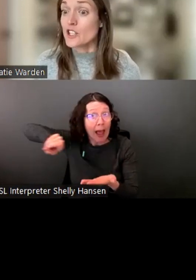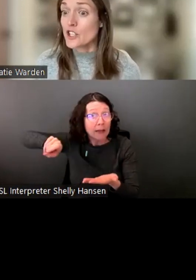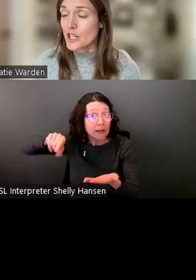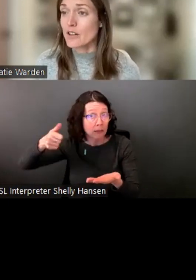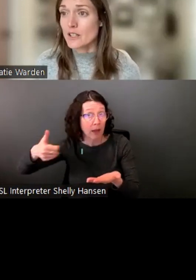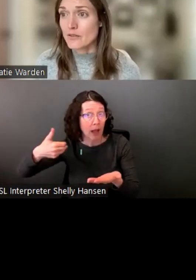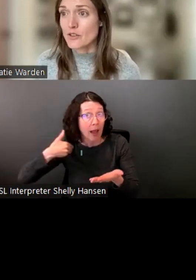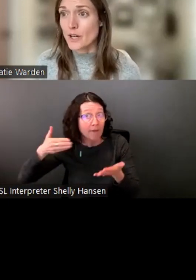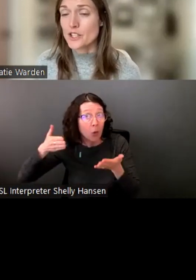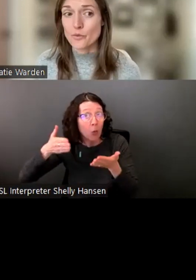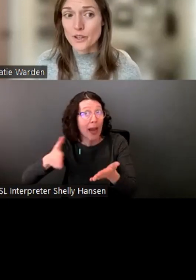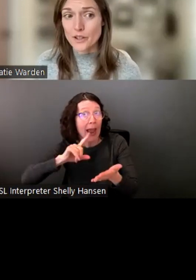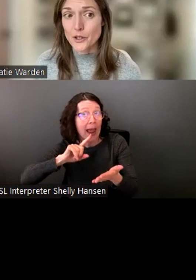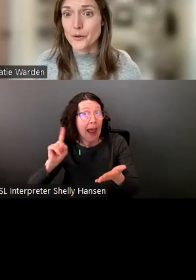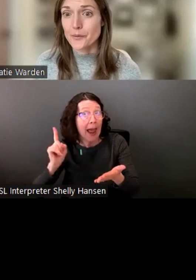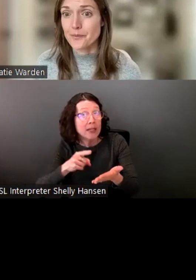and sharing information with you?